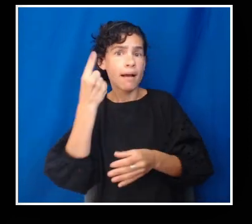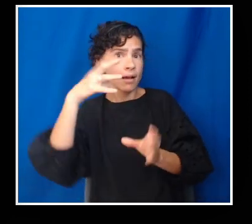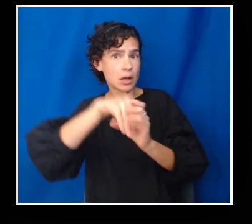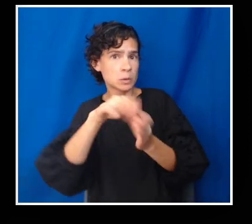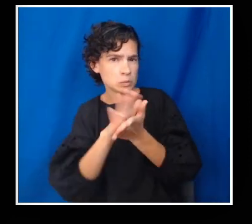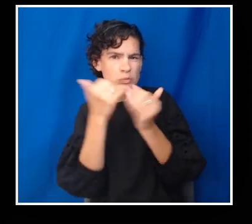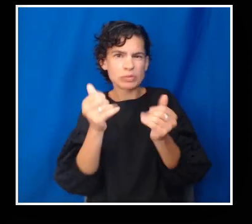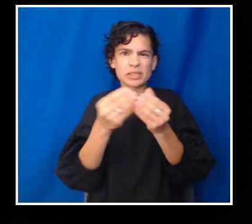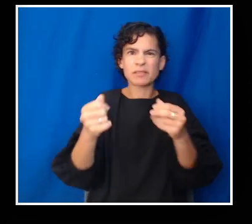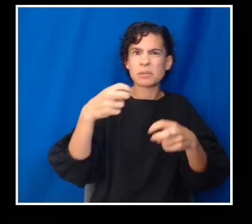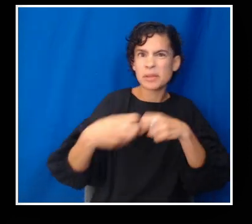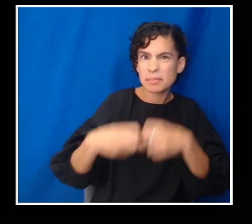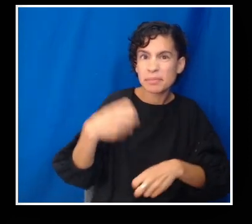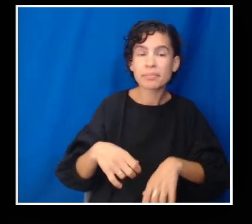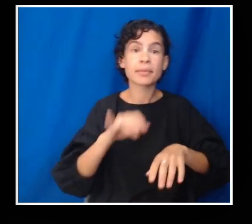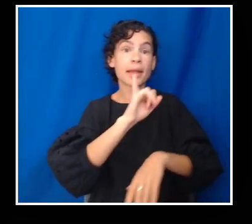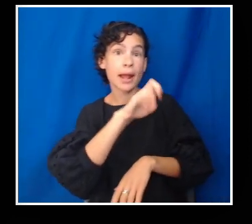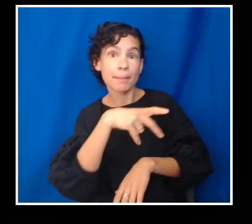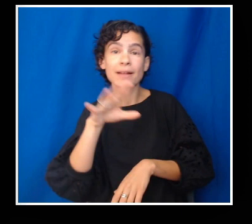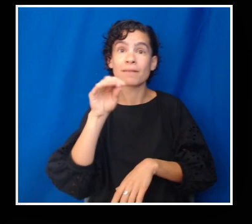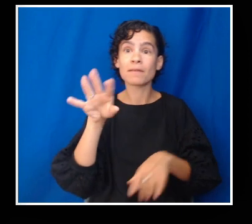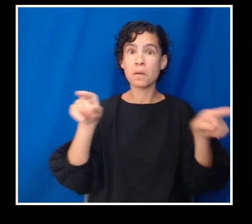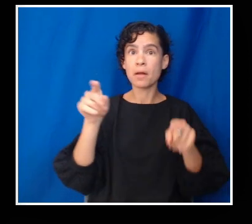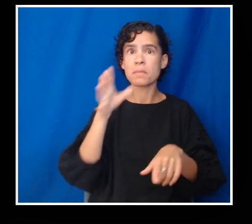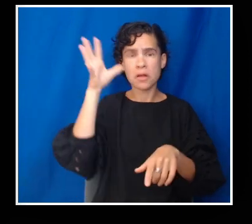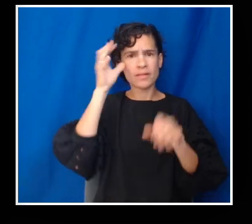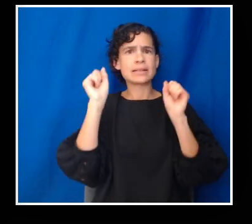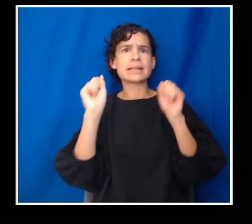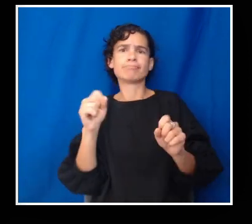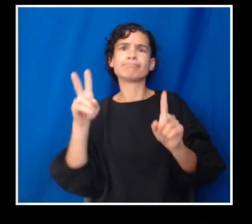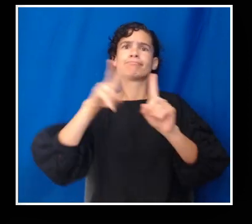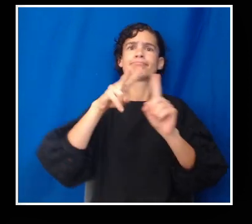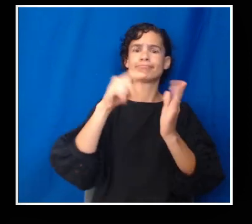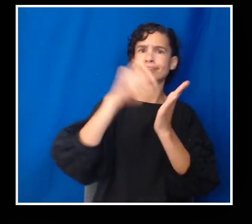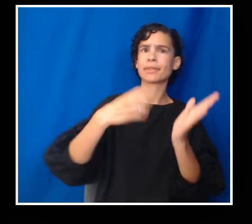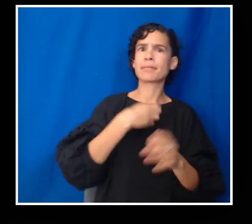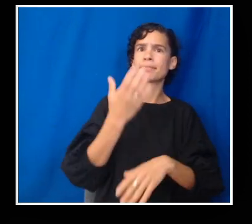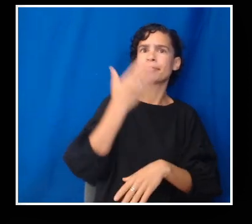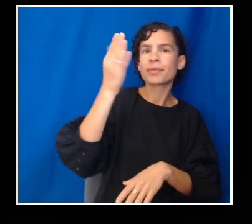to try to resolve the problem. With an IEP or 504 Plan, a parent can also file a written complaint